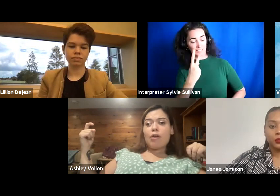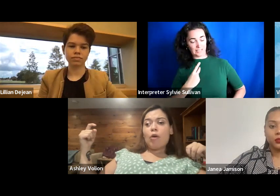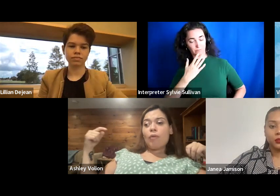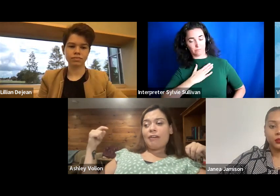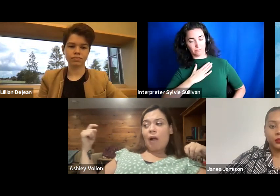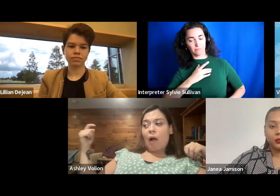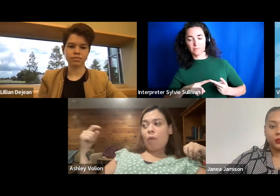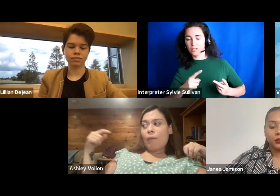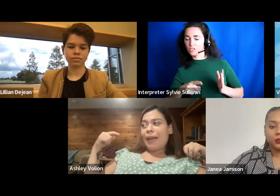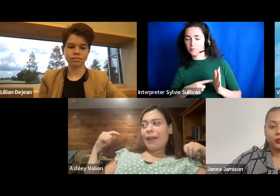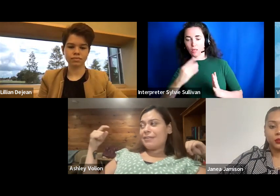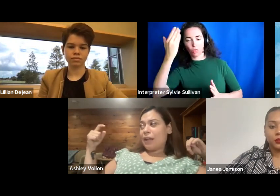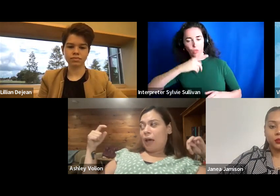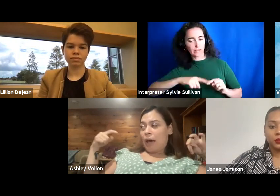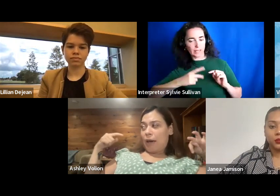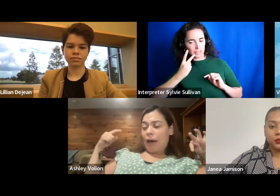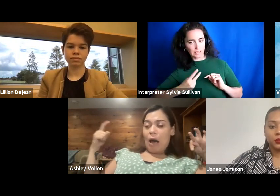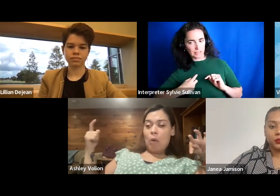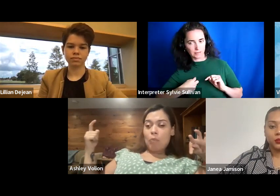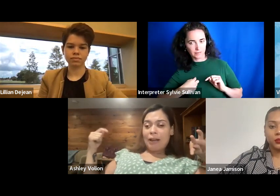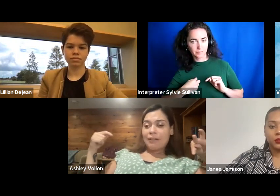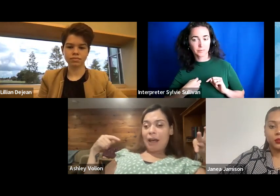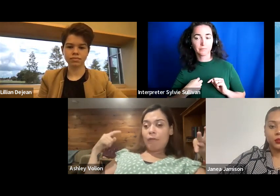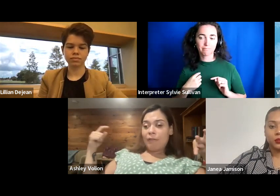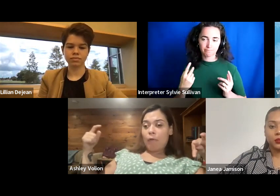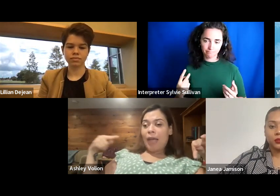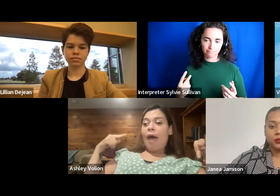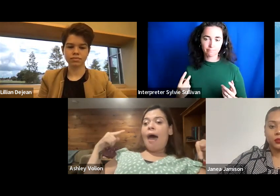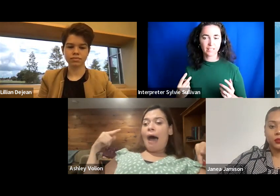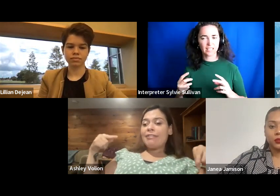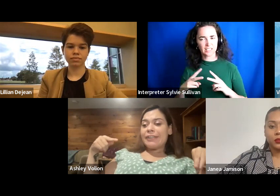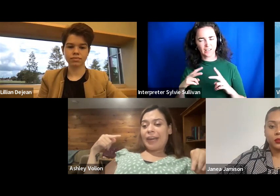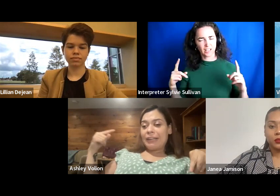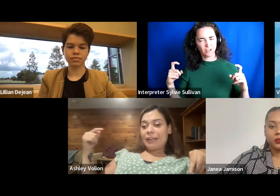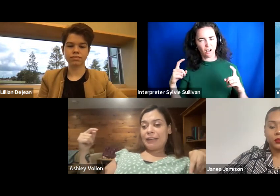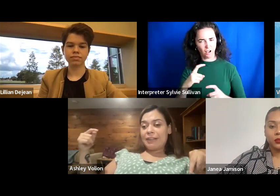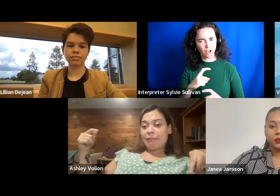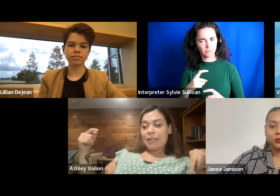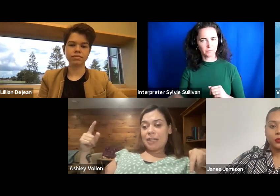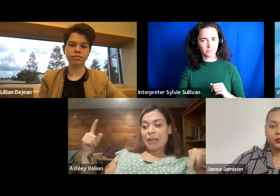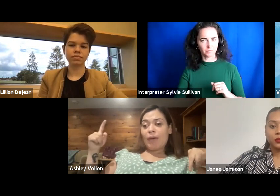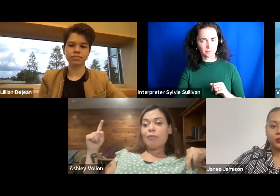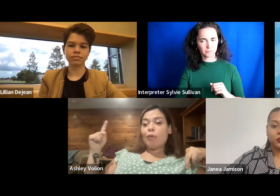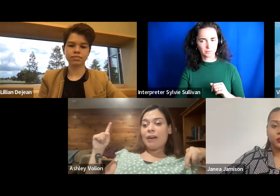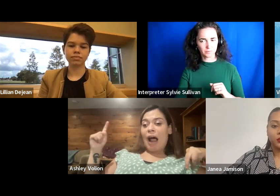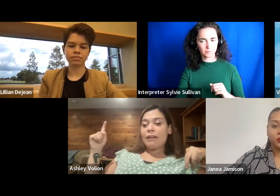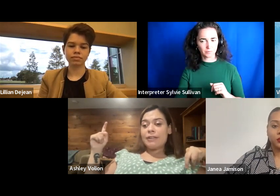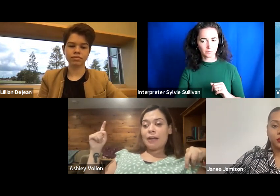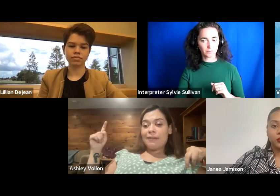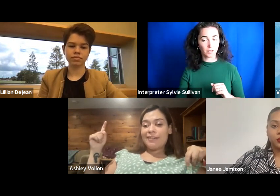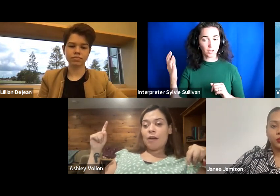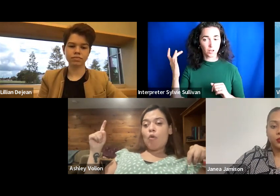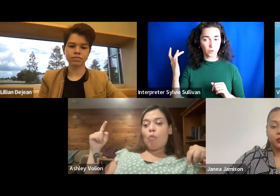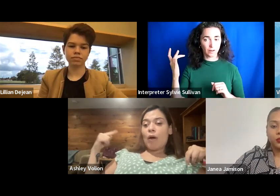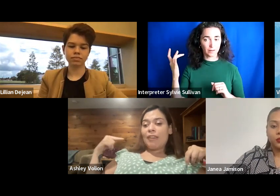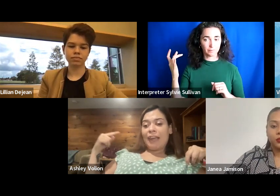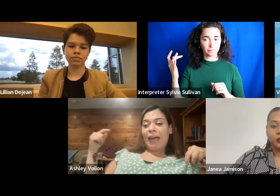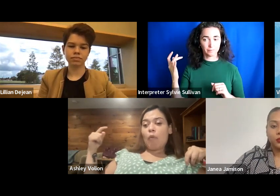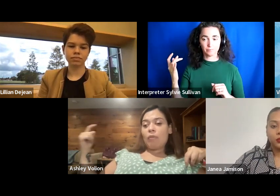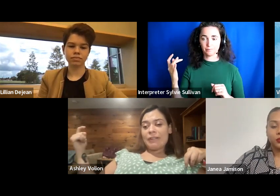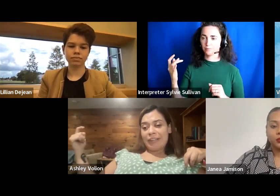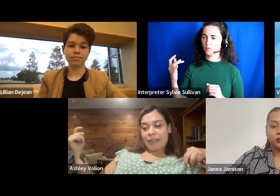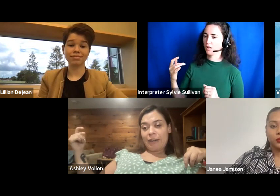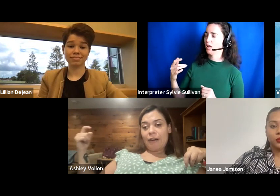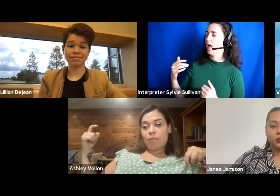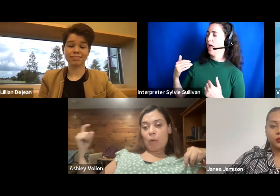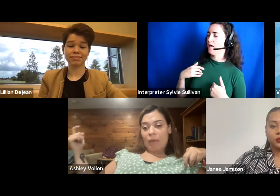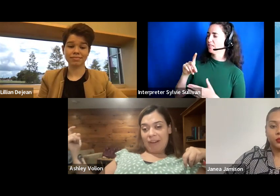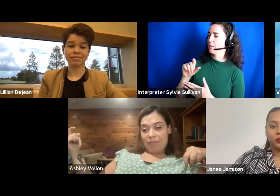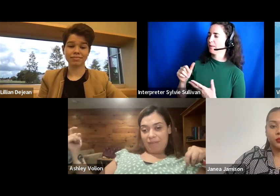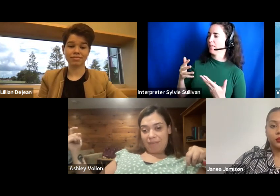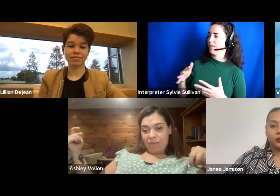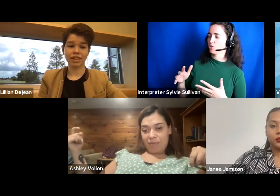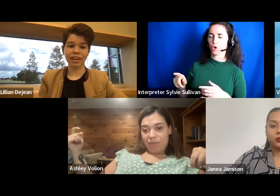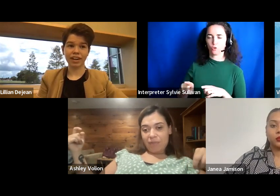So there's always a complex level that we have to take in the consideration, because we're not just one thing at one particular moment.